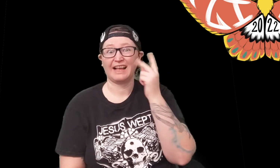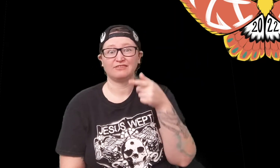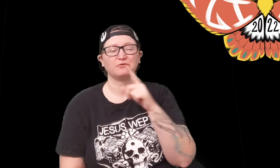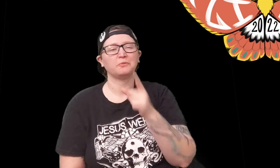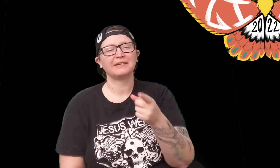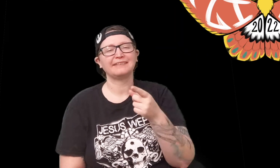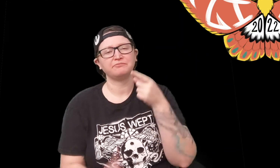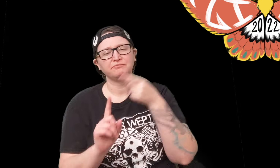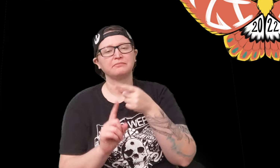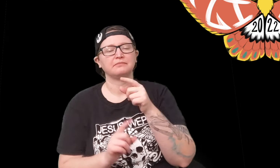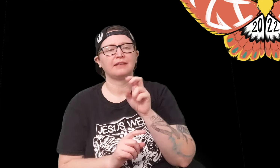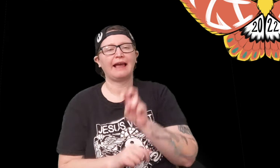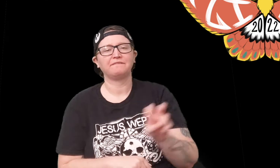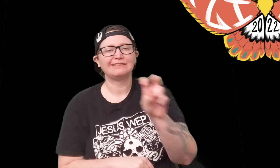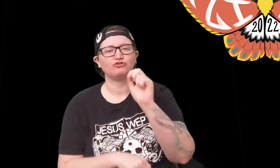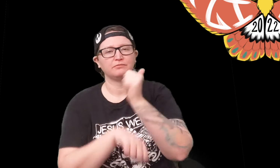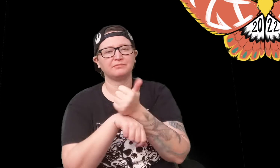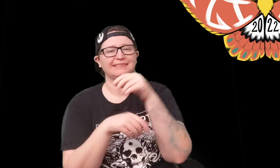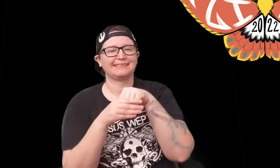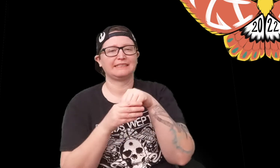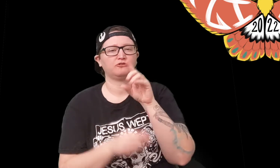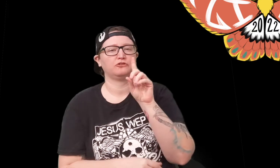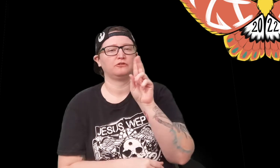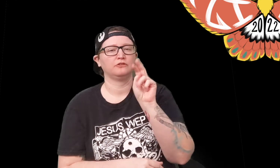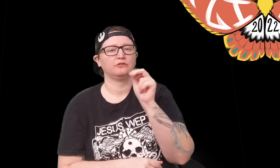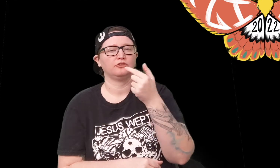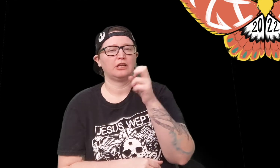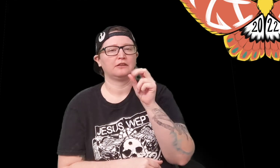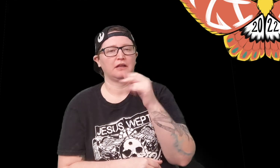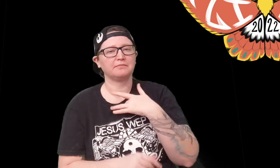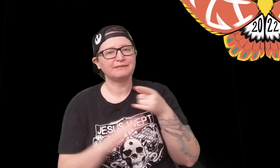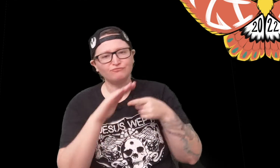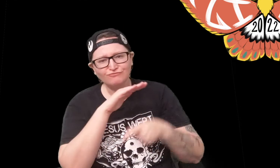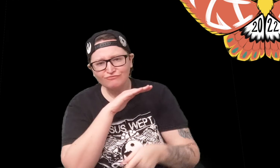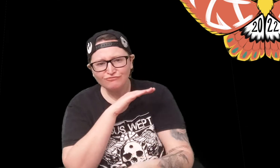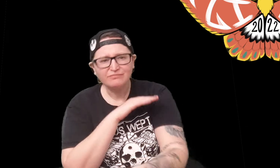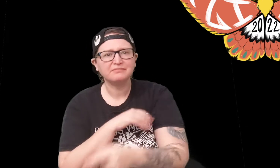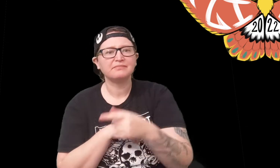Aberrant Reflections really is a adventure based game in a dungeon